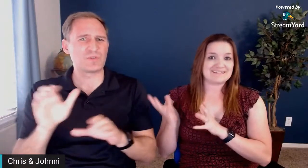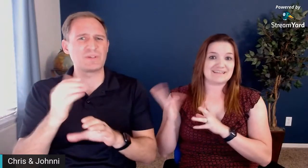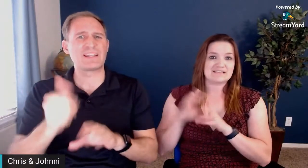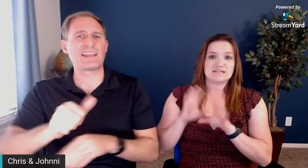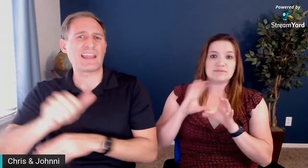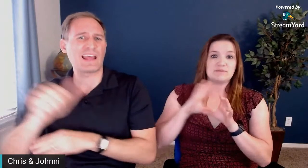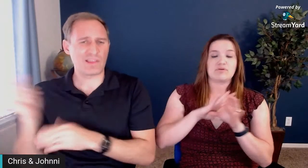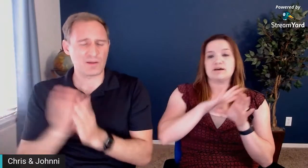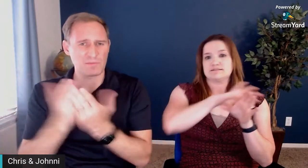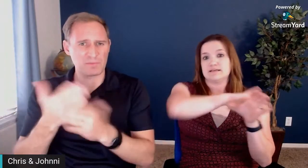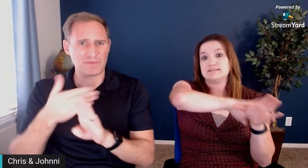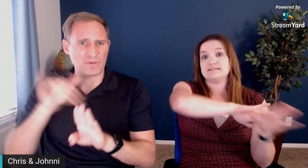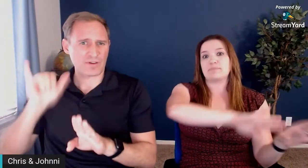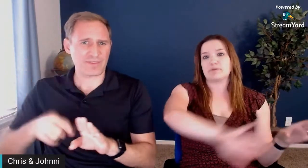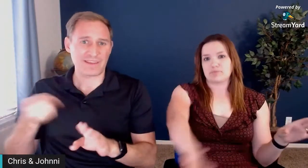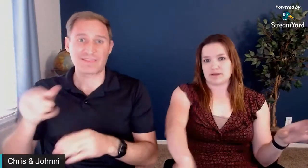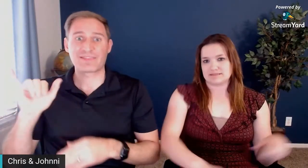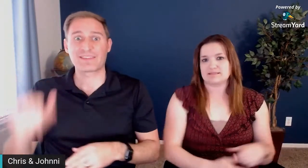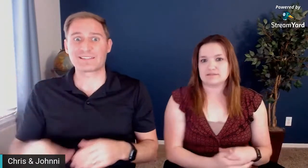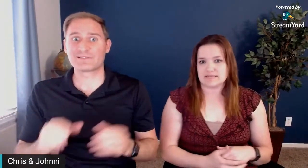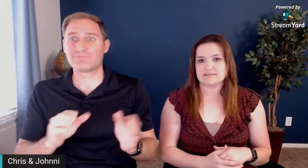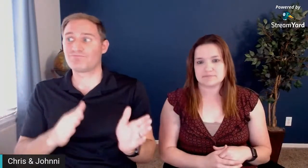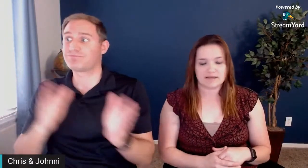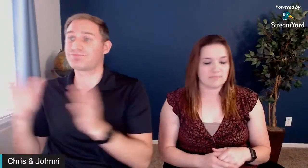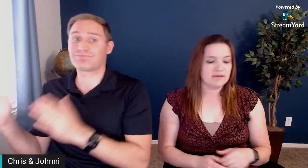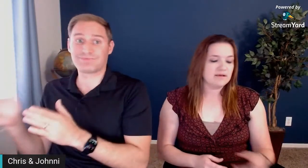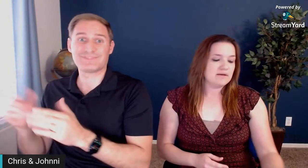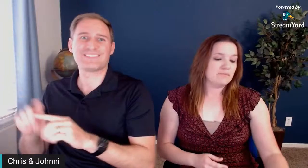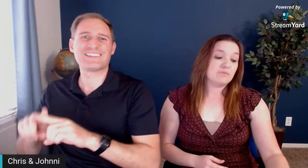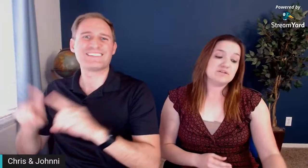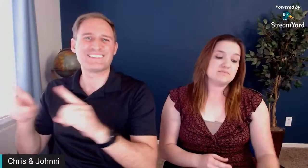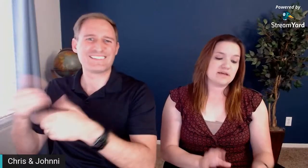because that's going to be a process a separate process that'll take some time but we do plan